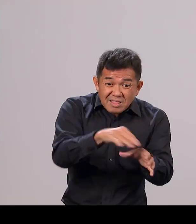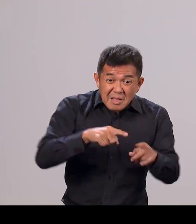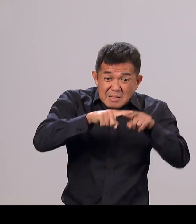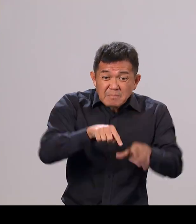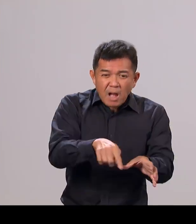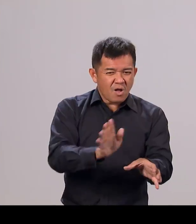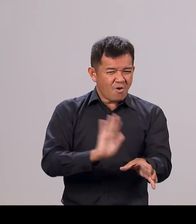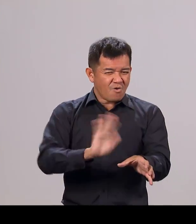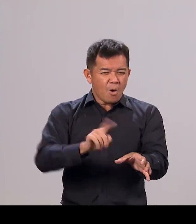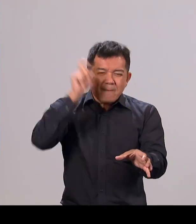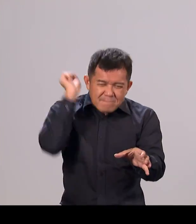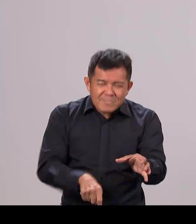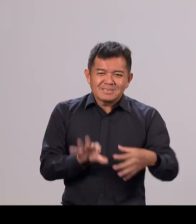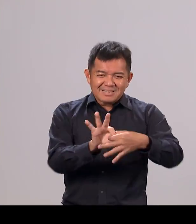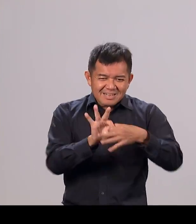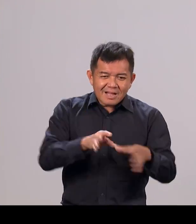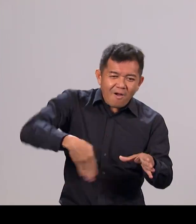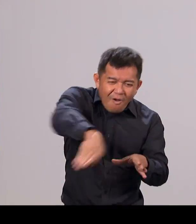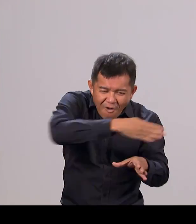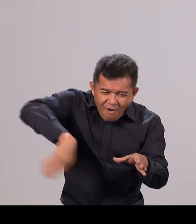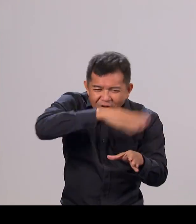We all, each of us has to do our part.